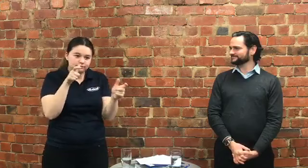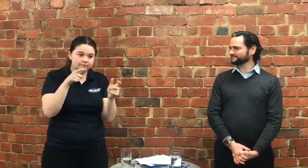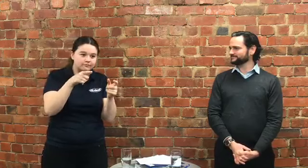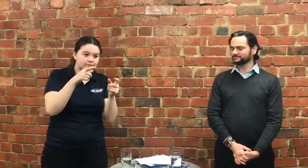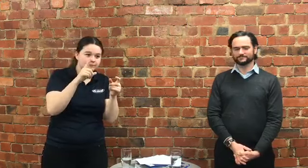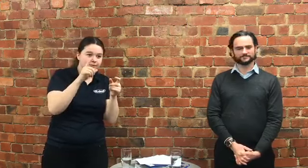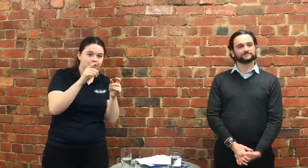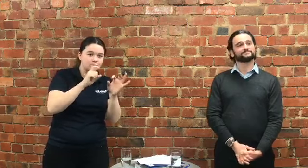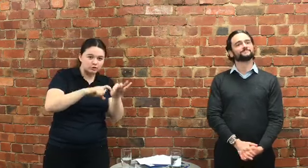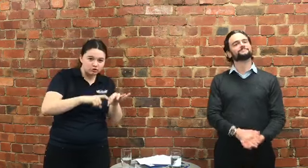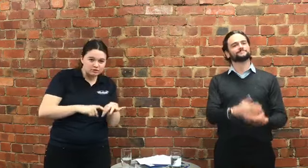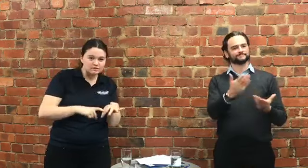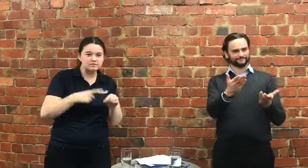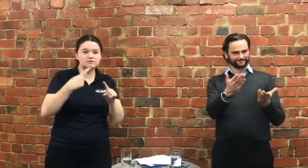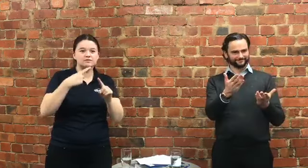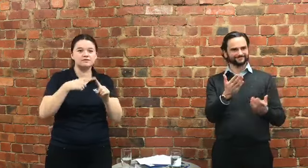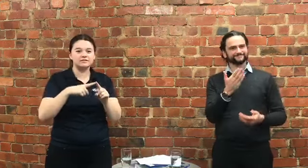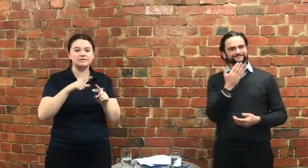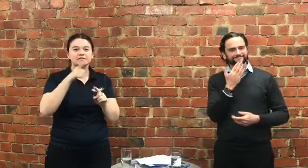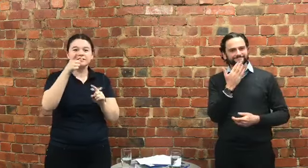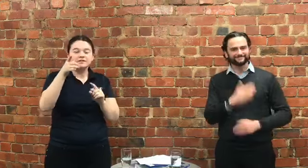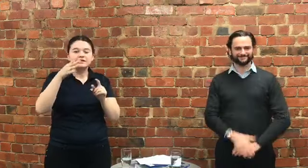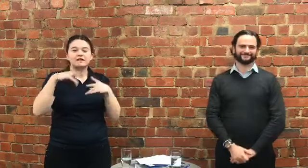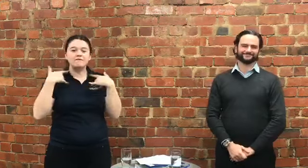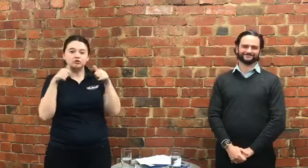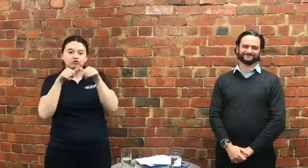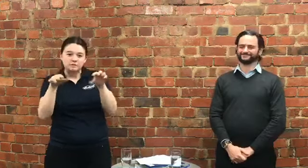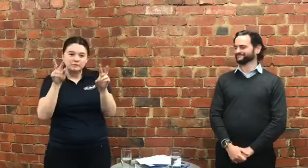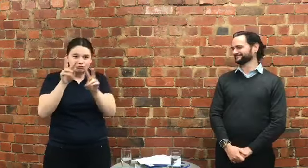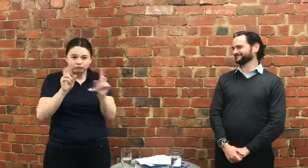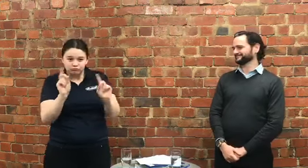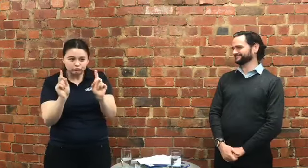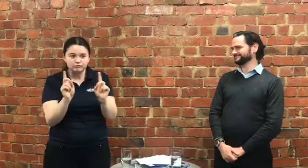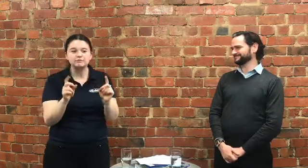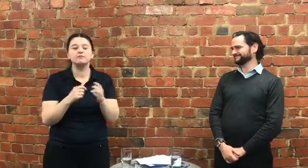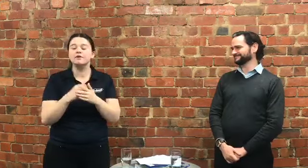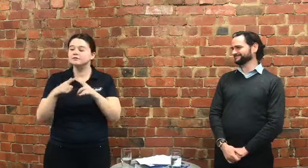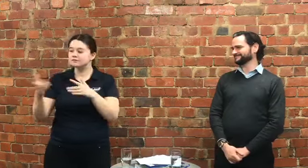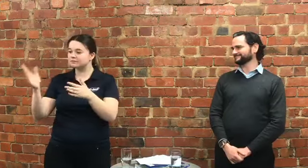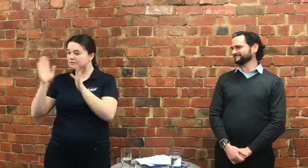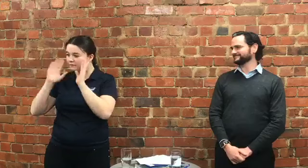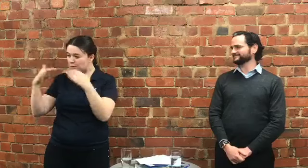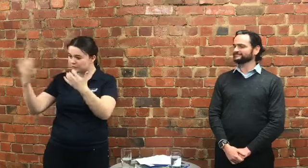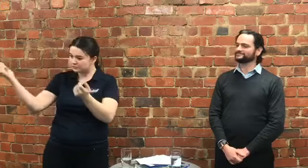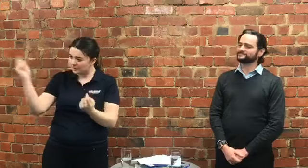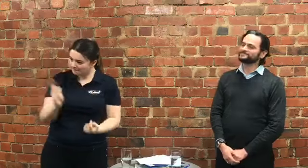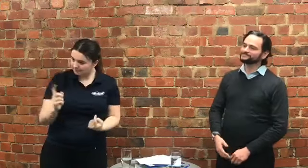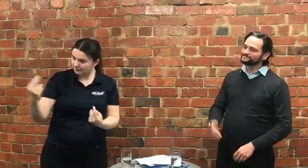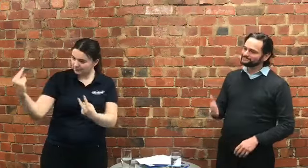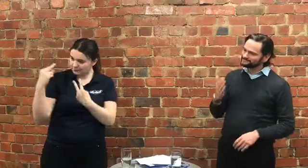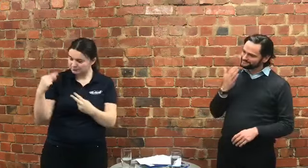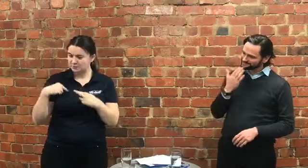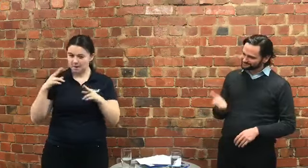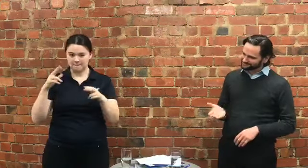And we've also had Shirley, who's been fielding any questions from our online audience,